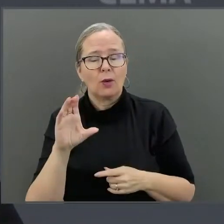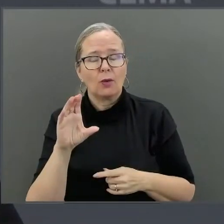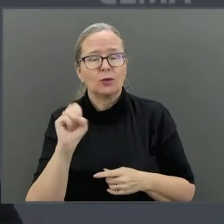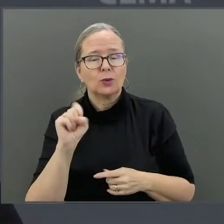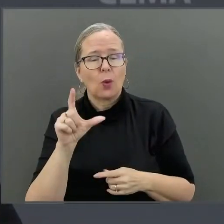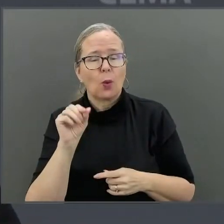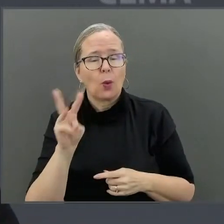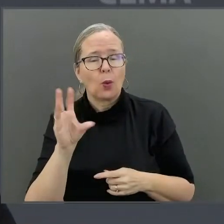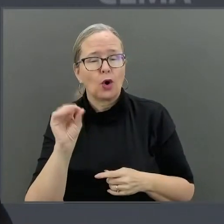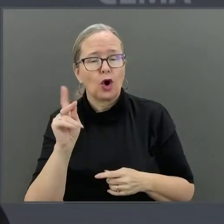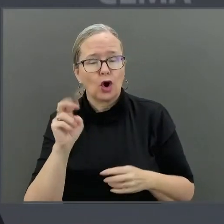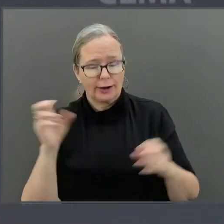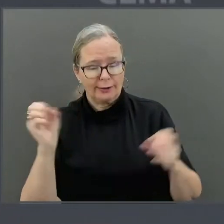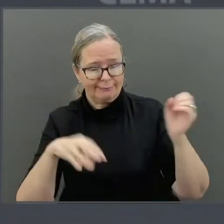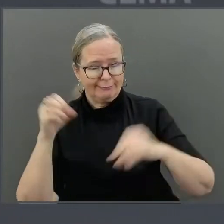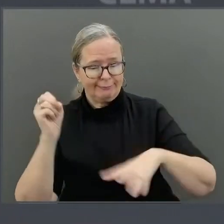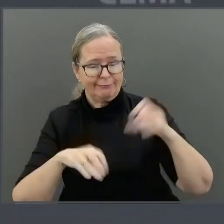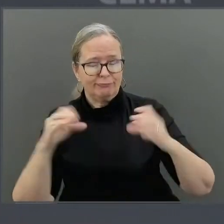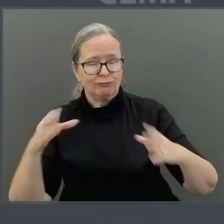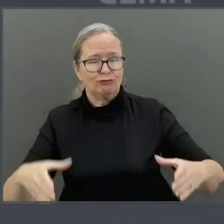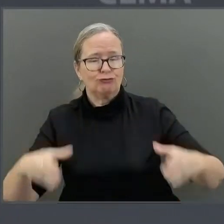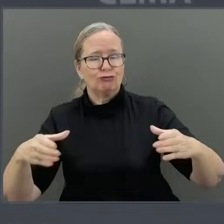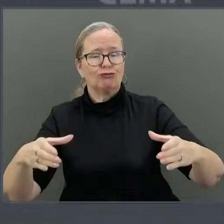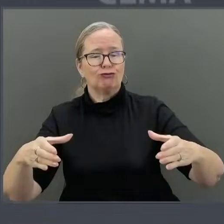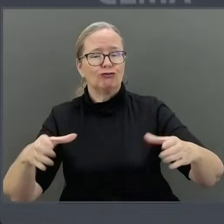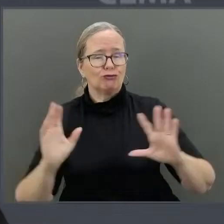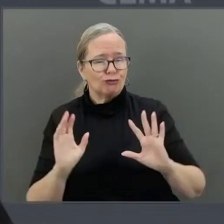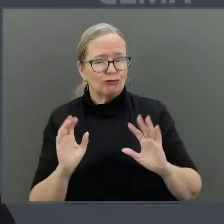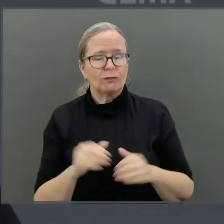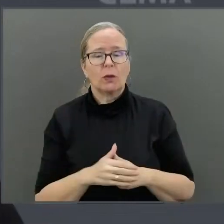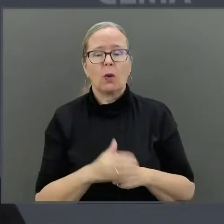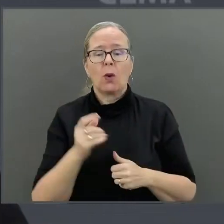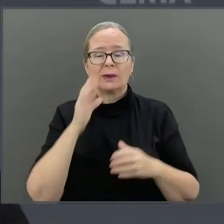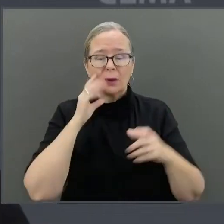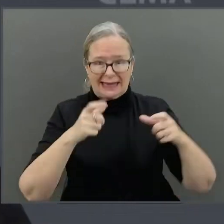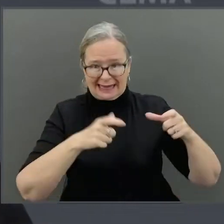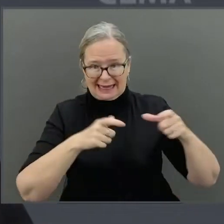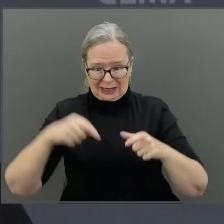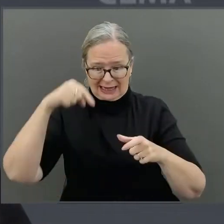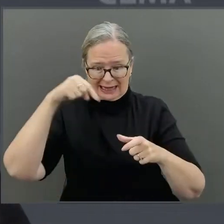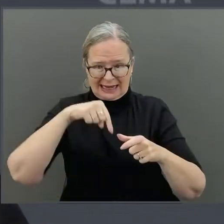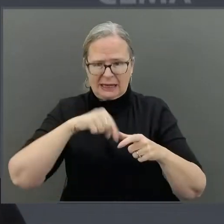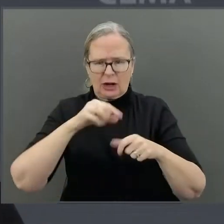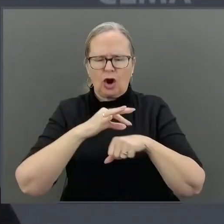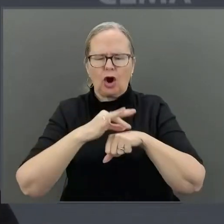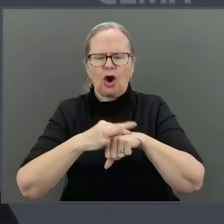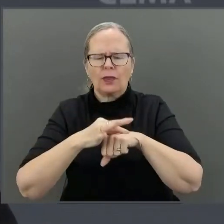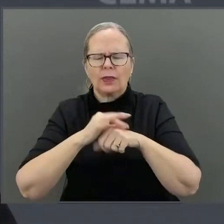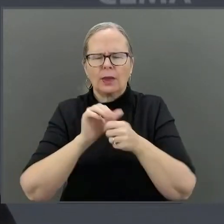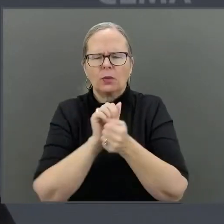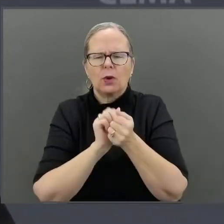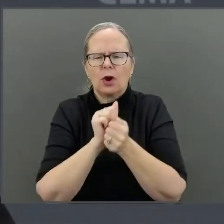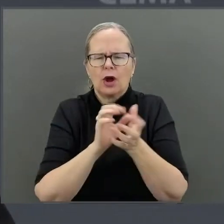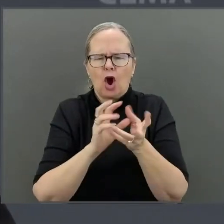need and reduce where you can and reware where you can keep doing what you're doing your efforts are